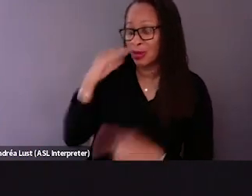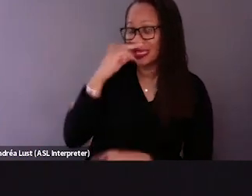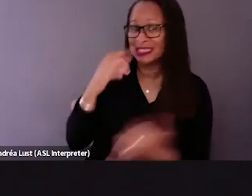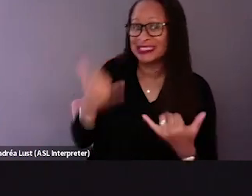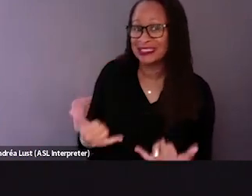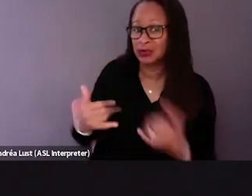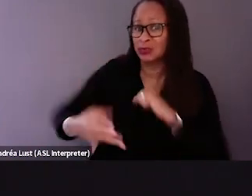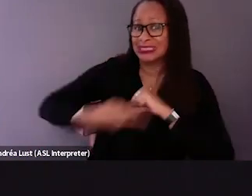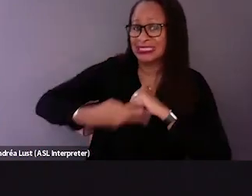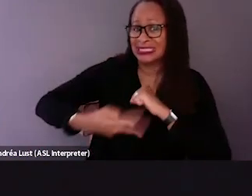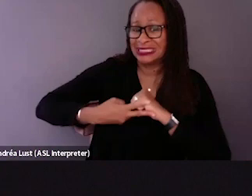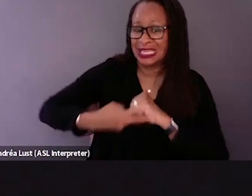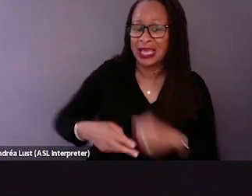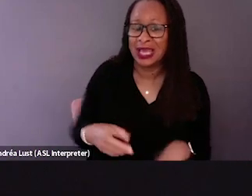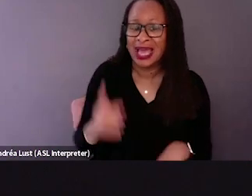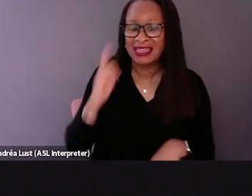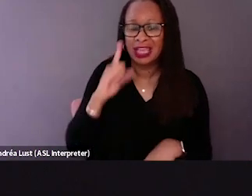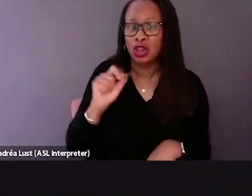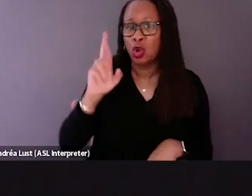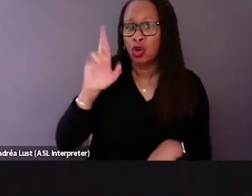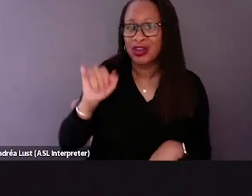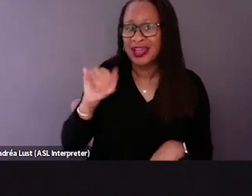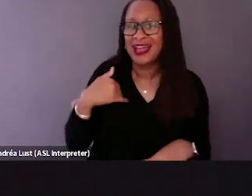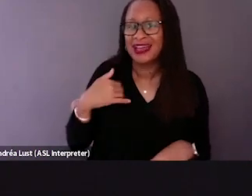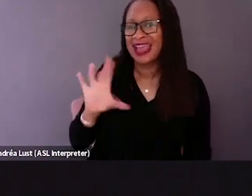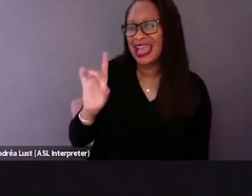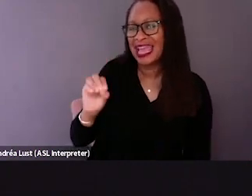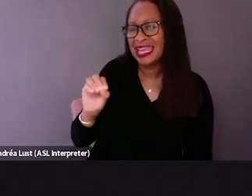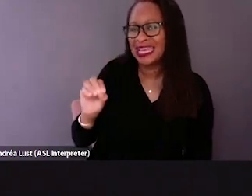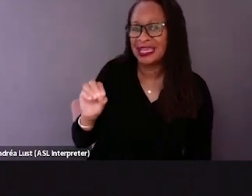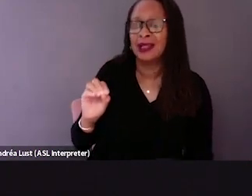Like some, I think Lori had like 80 letters in the library.